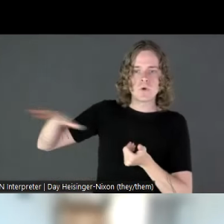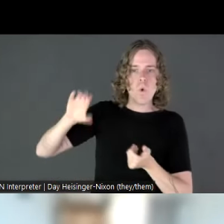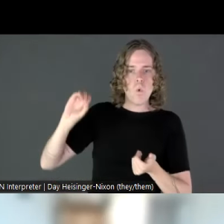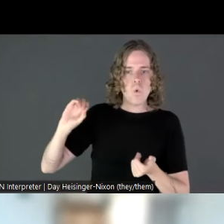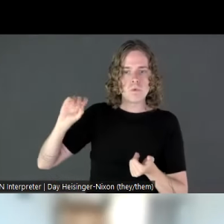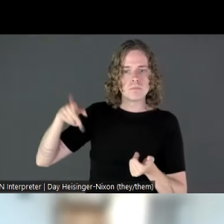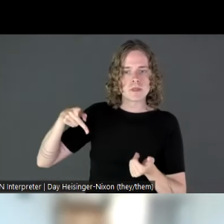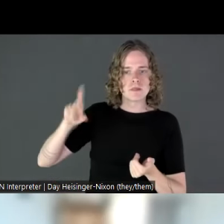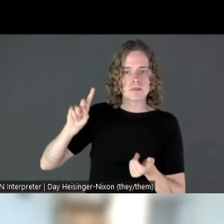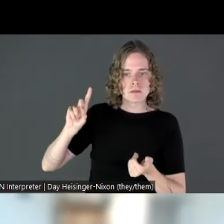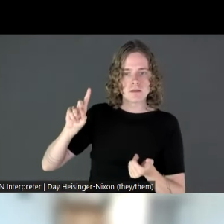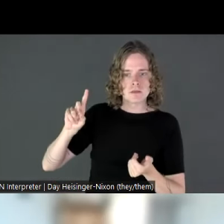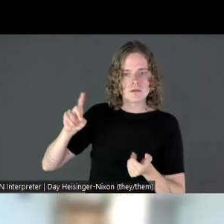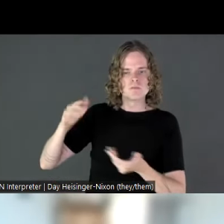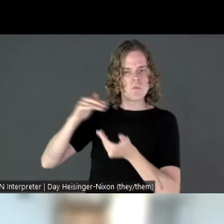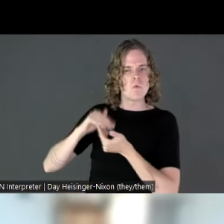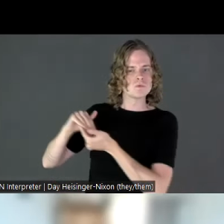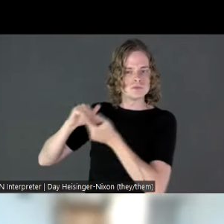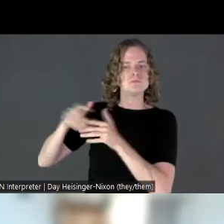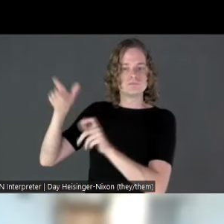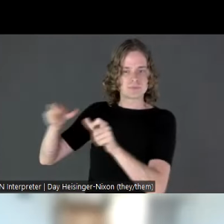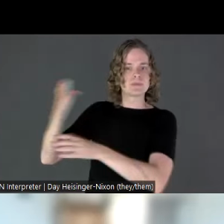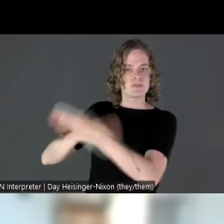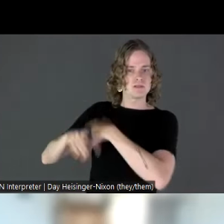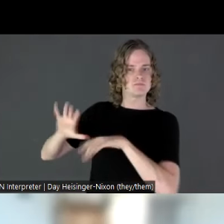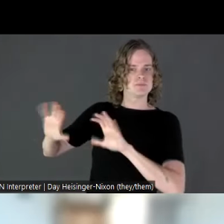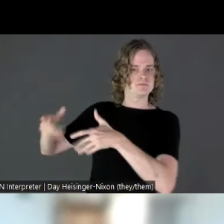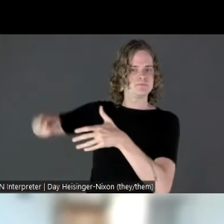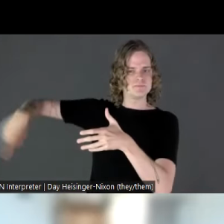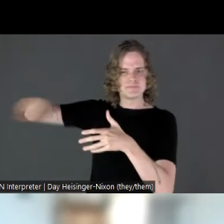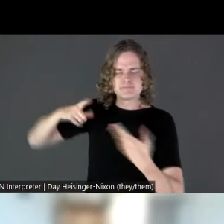This is something that everybody very much agrees is a top priority for everybody,